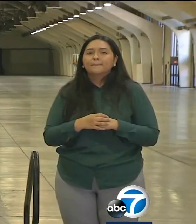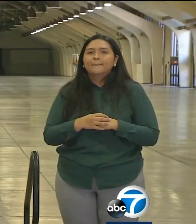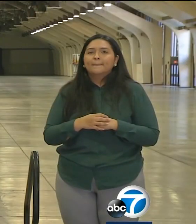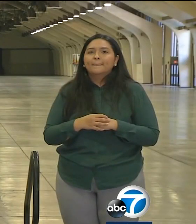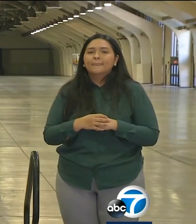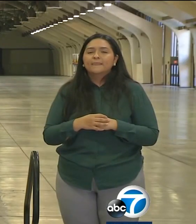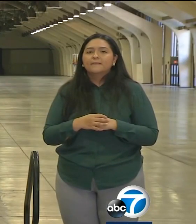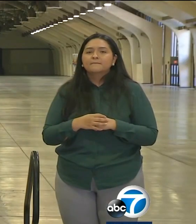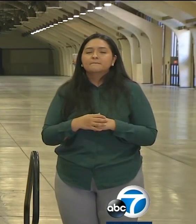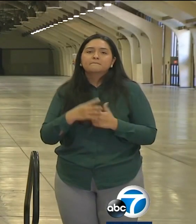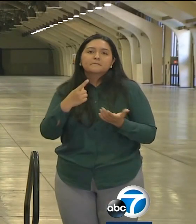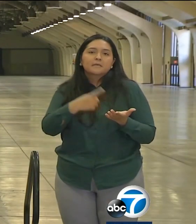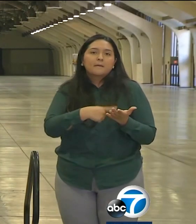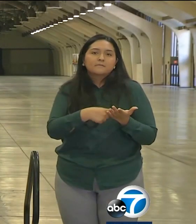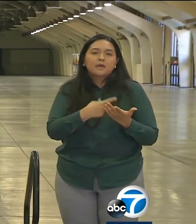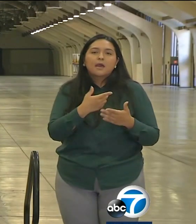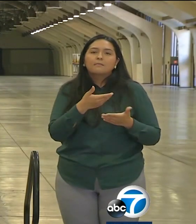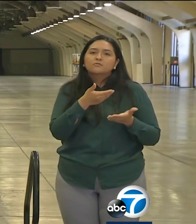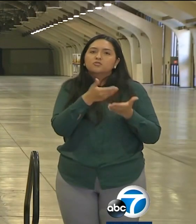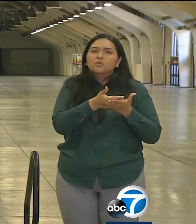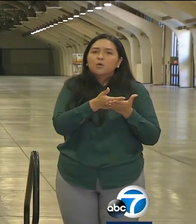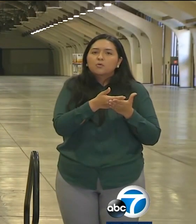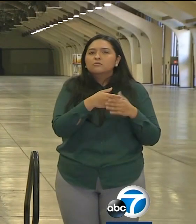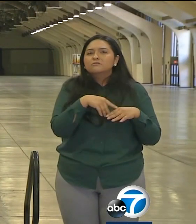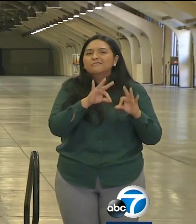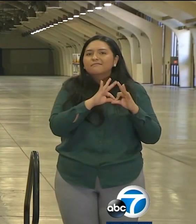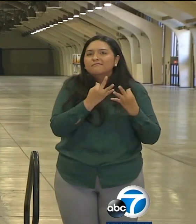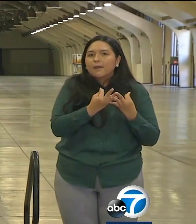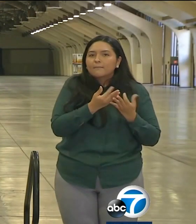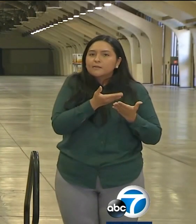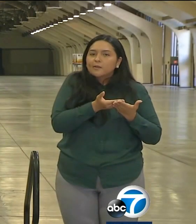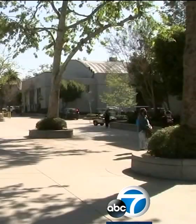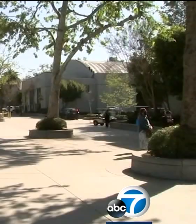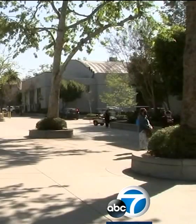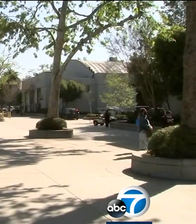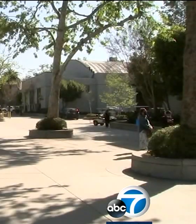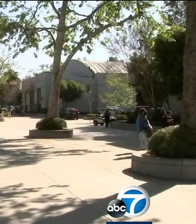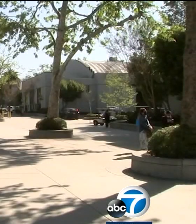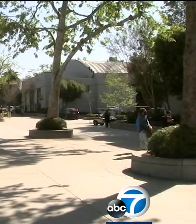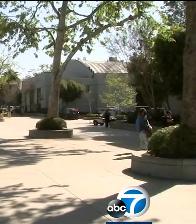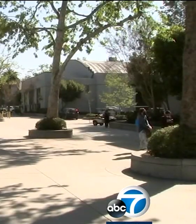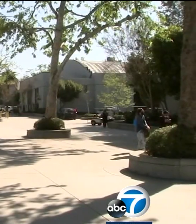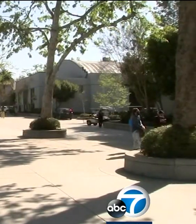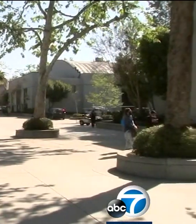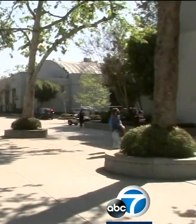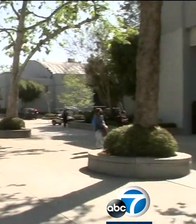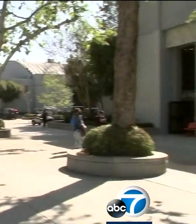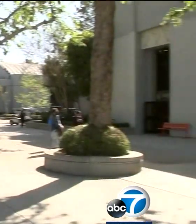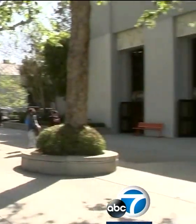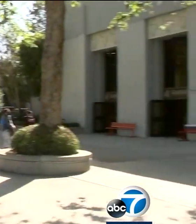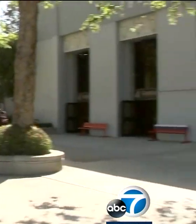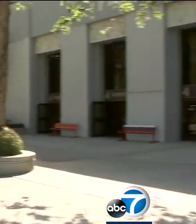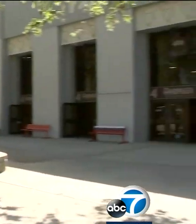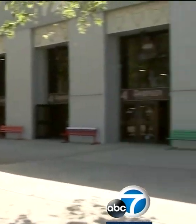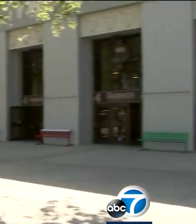BONNIE PRESTON SAYS THEY WILL BE TESTED FOR COVID-19 BEFORE